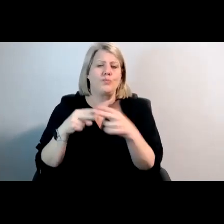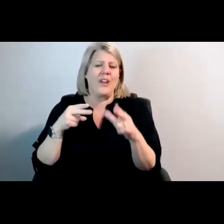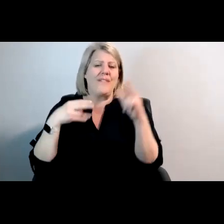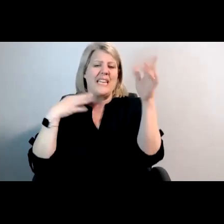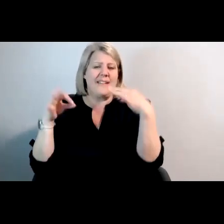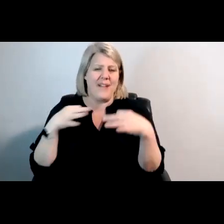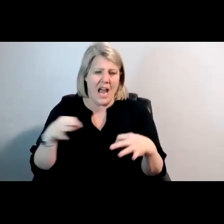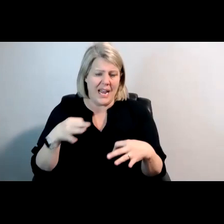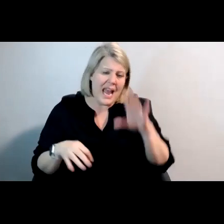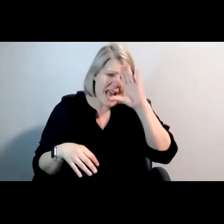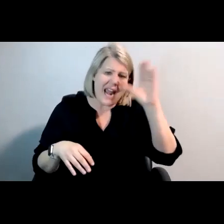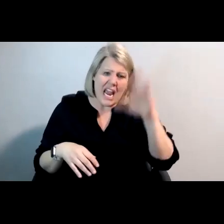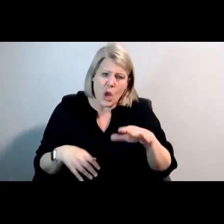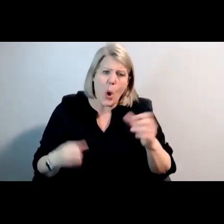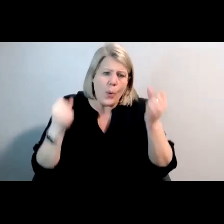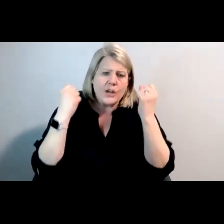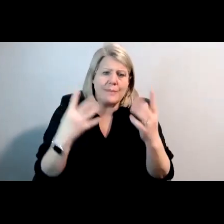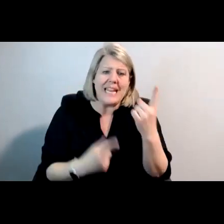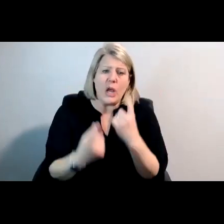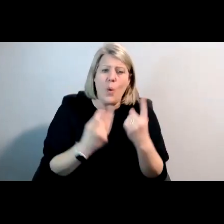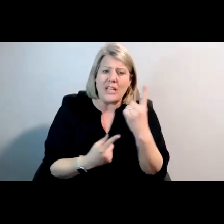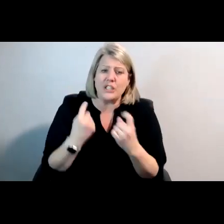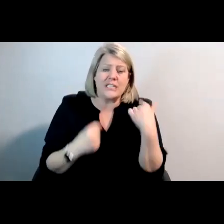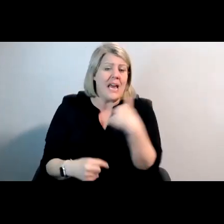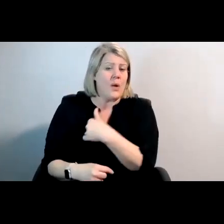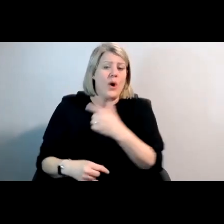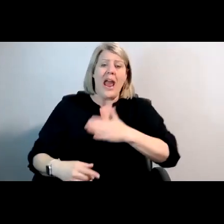and we're all happy to talk about more of this issue